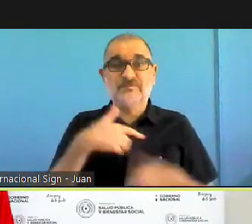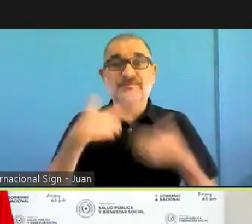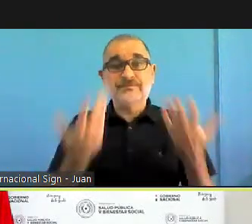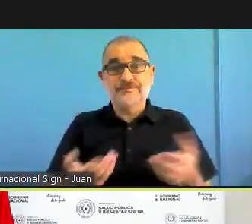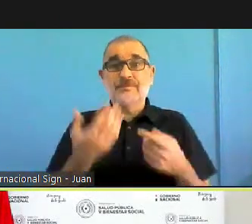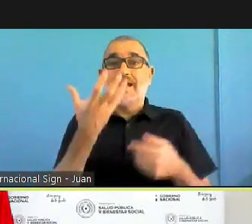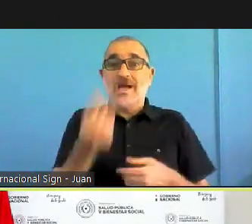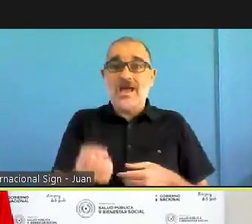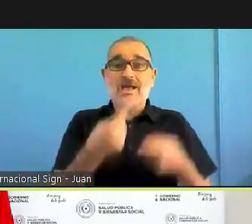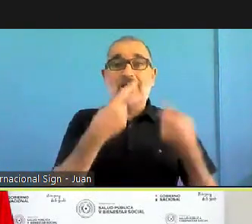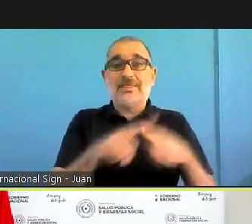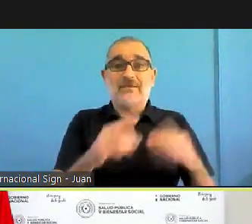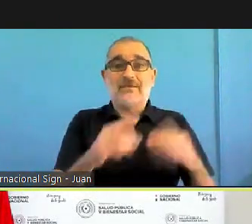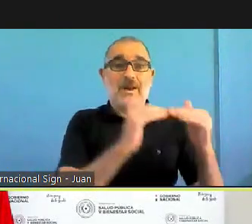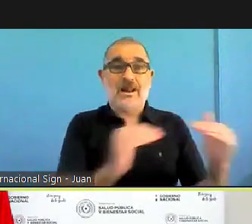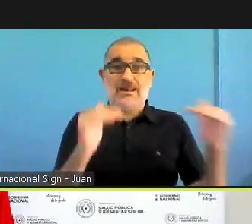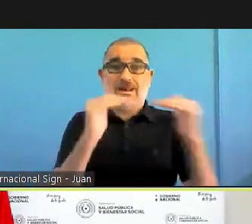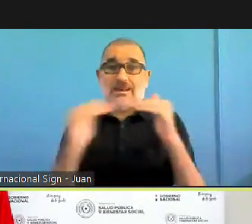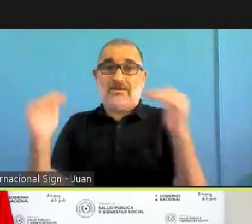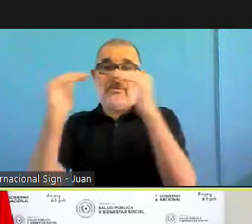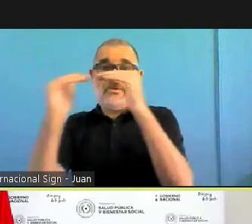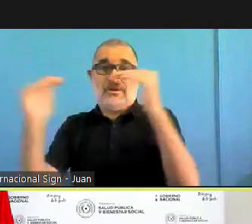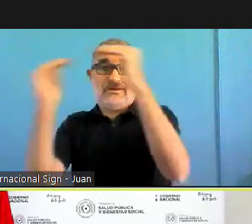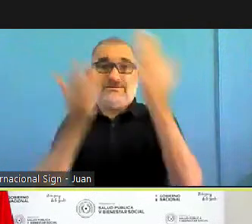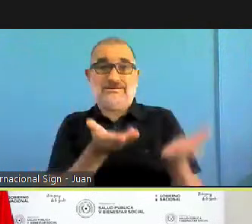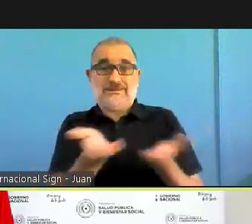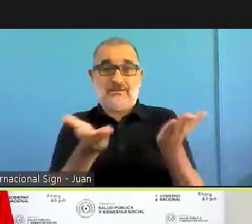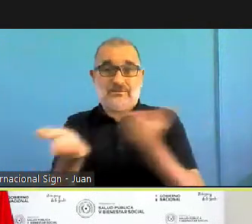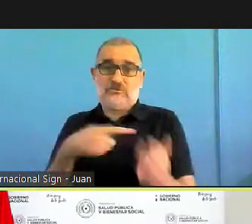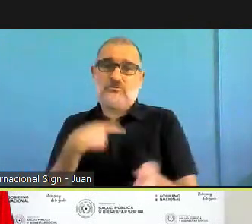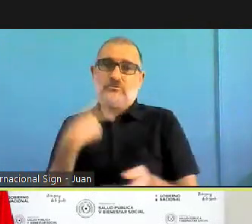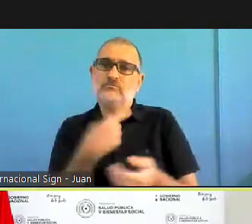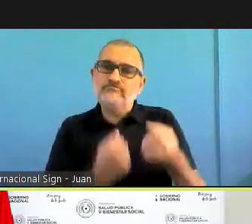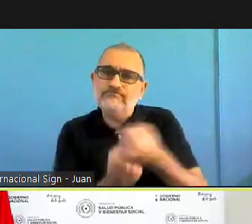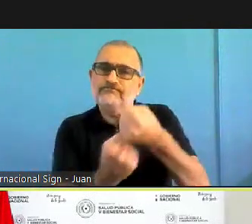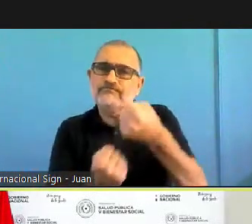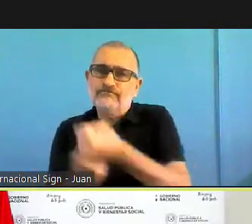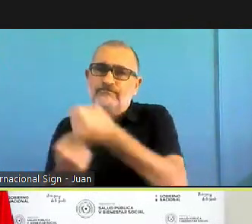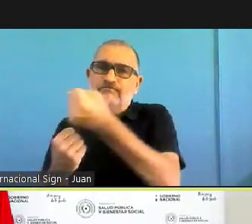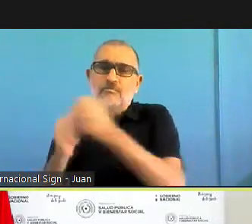We always try to make certain that the service is responding to the model.